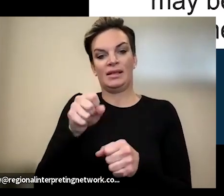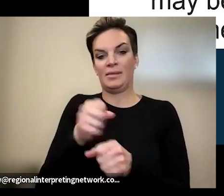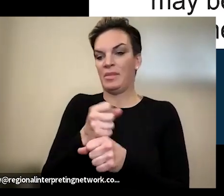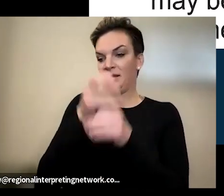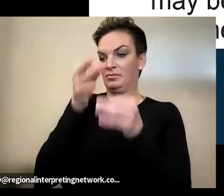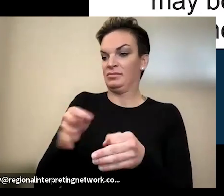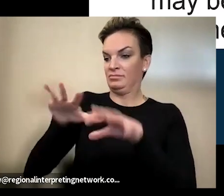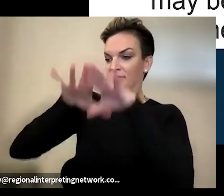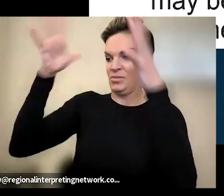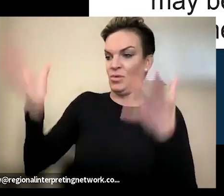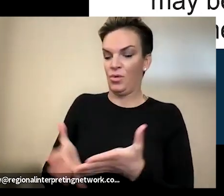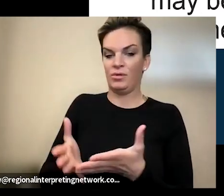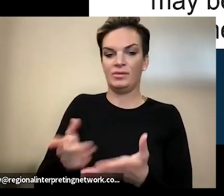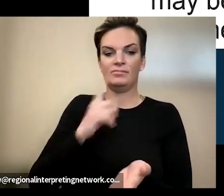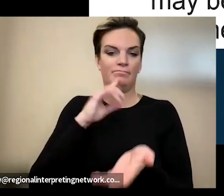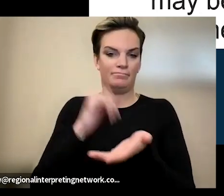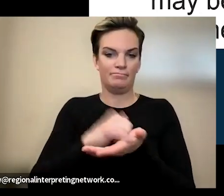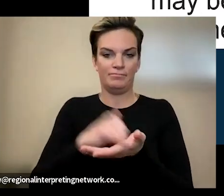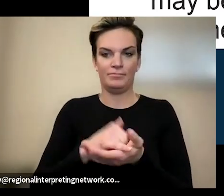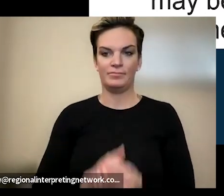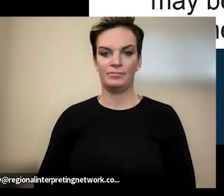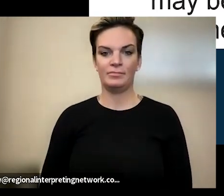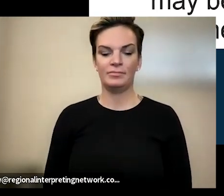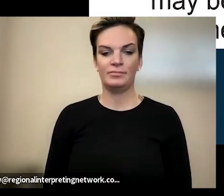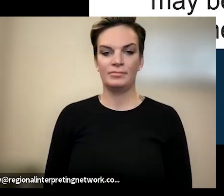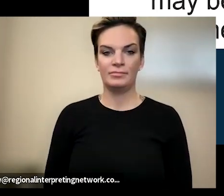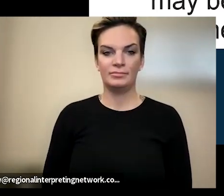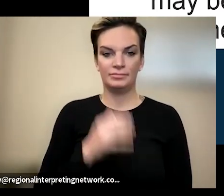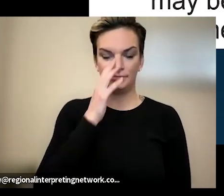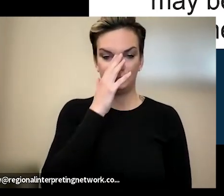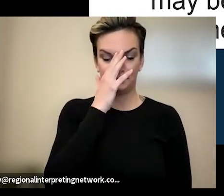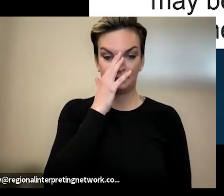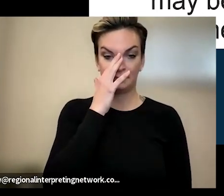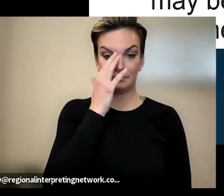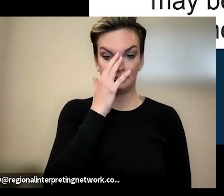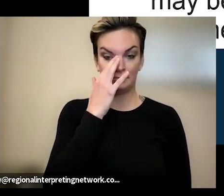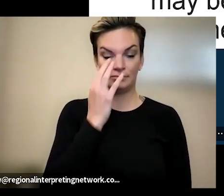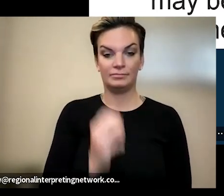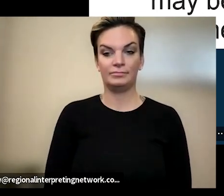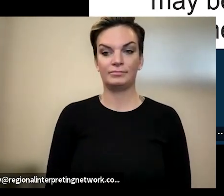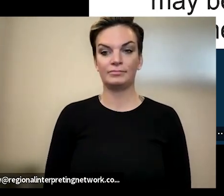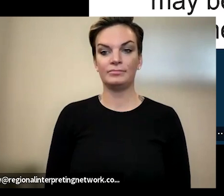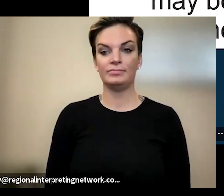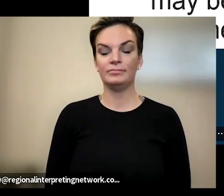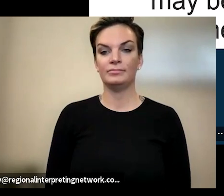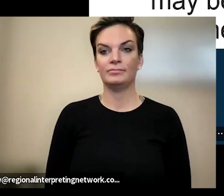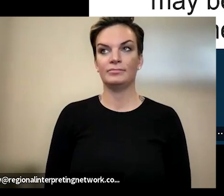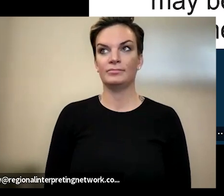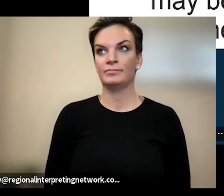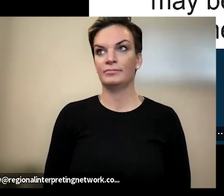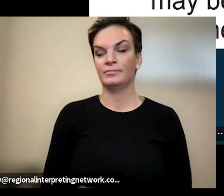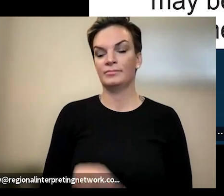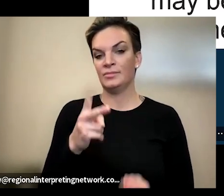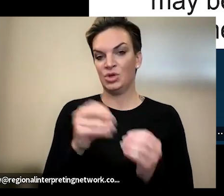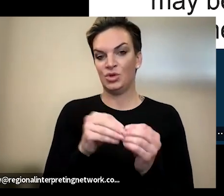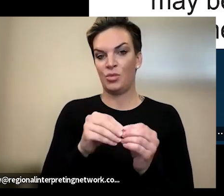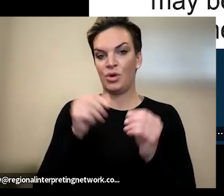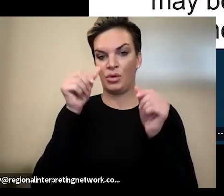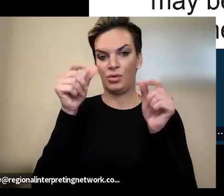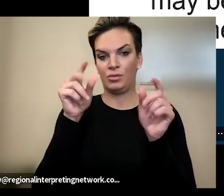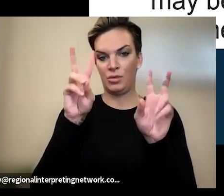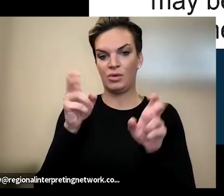whole." So, two more quotes that I think are just really telling about how clinicians are sort